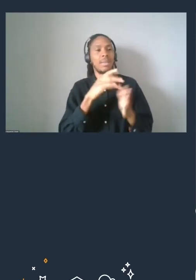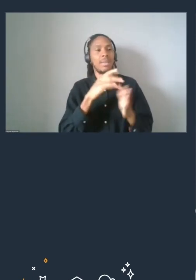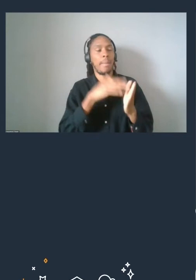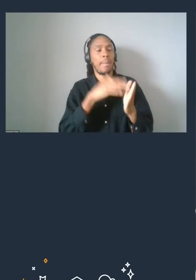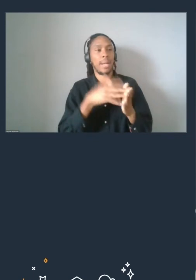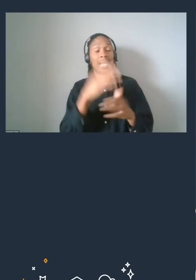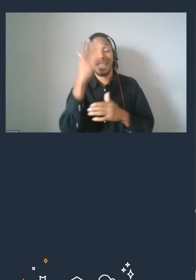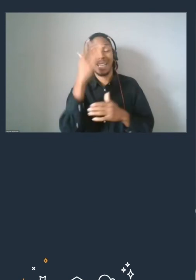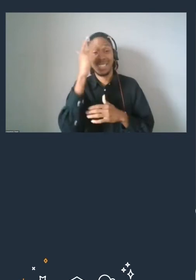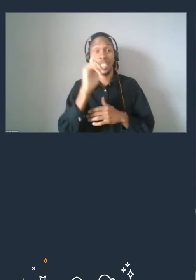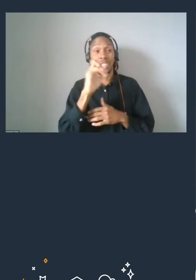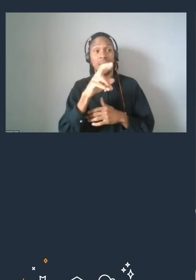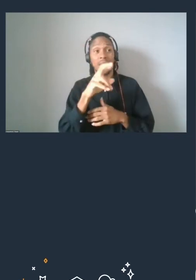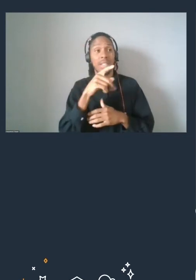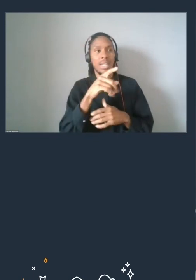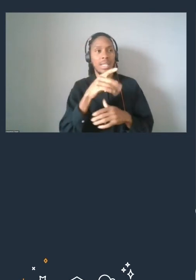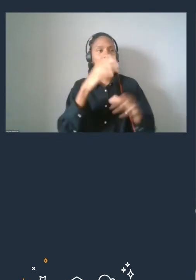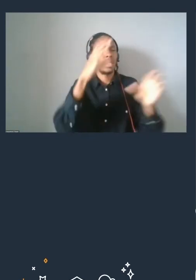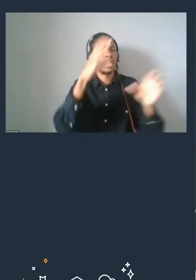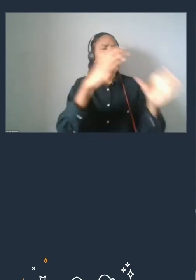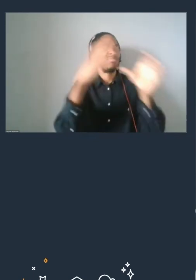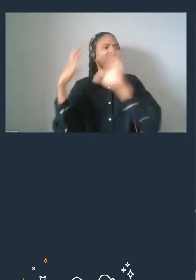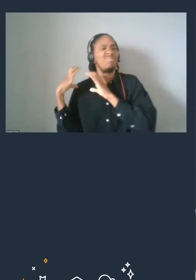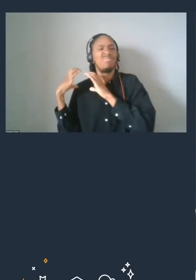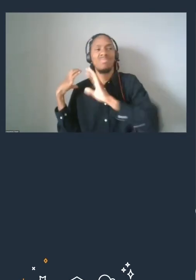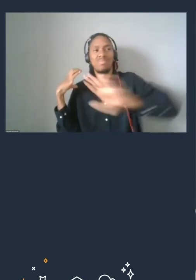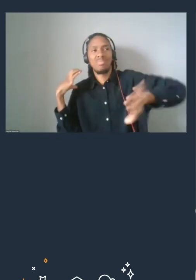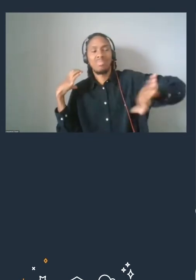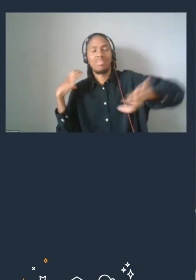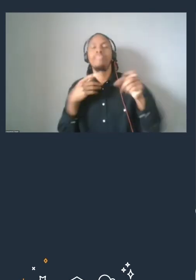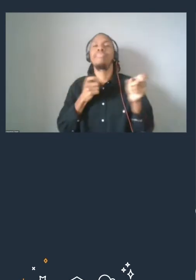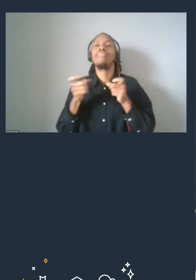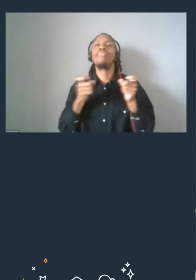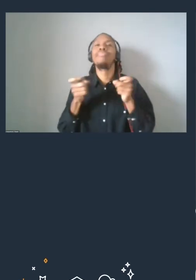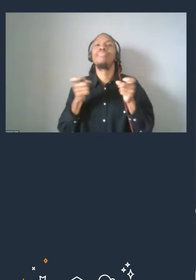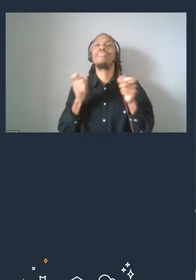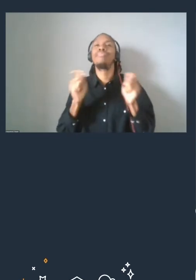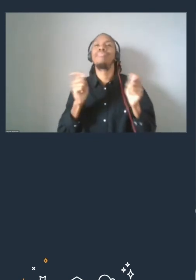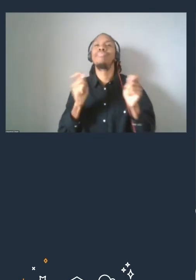away from you and do it on your behalf. So we really think Intelligent-Tiering